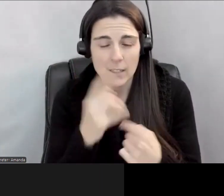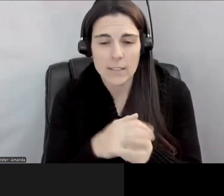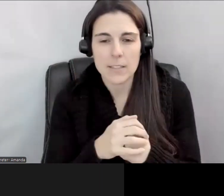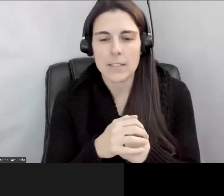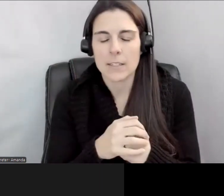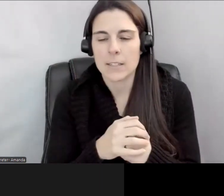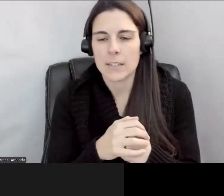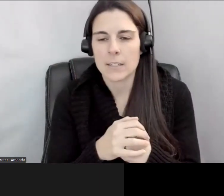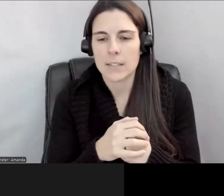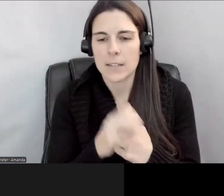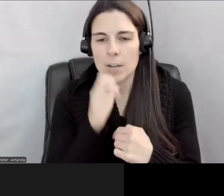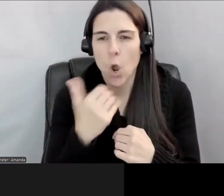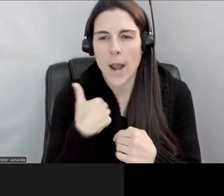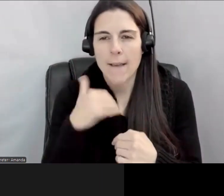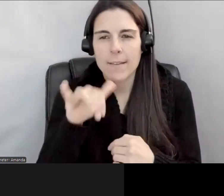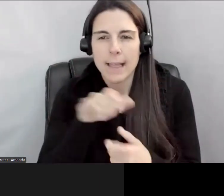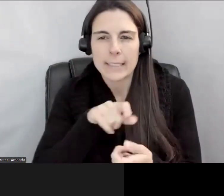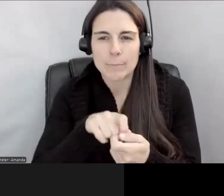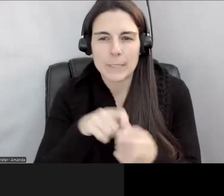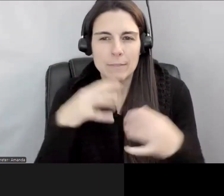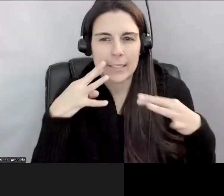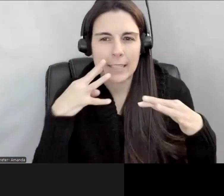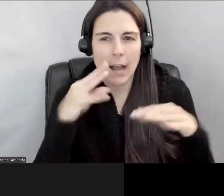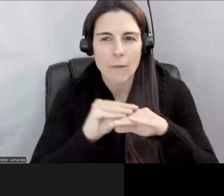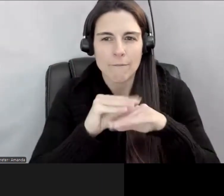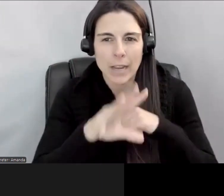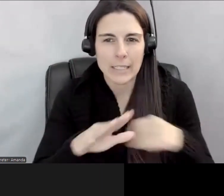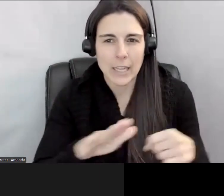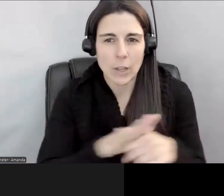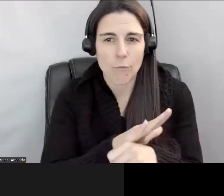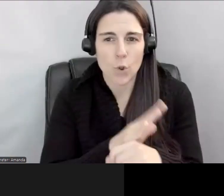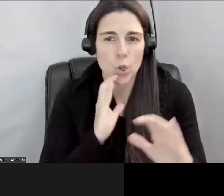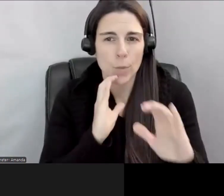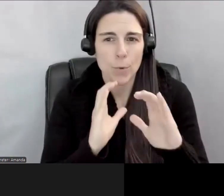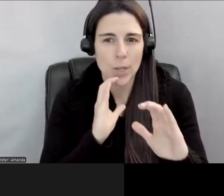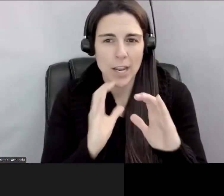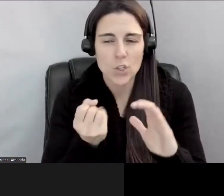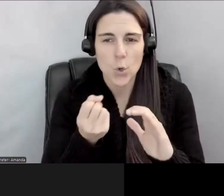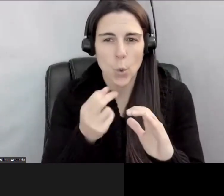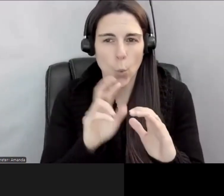having that specific sound affecting their overall communication, or is it just